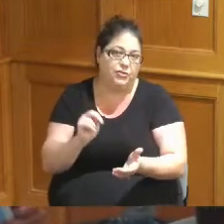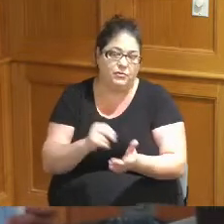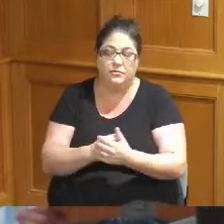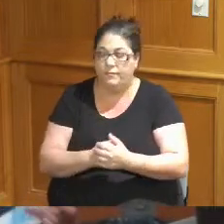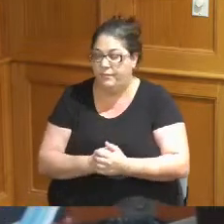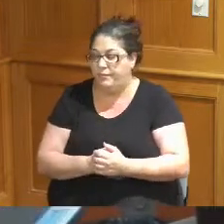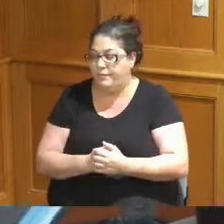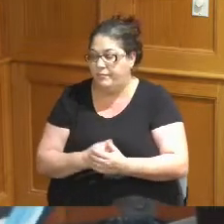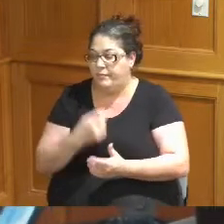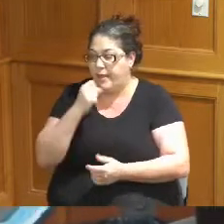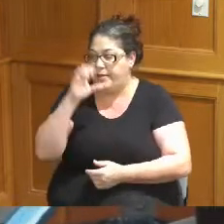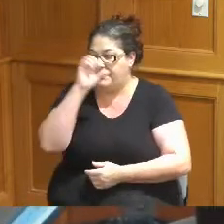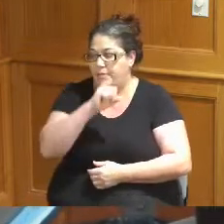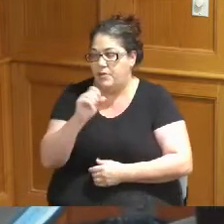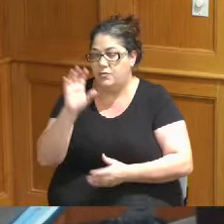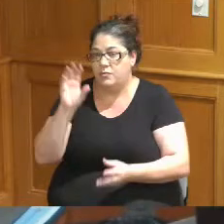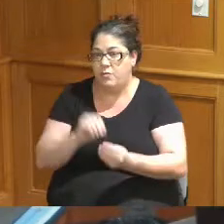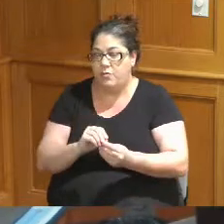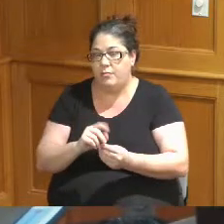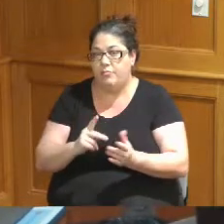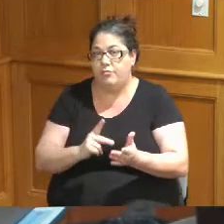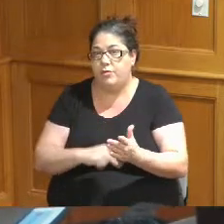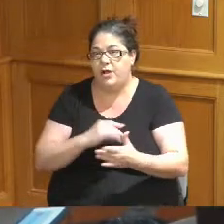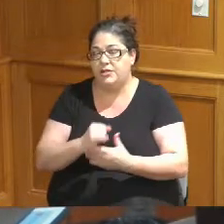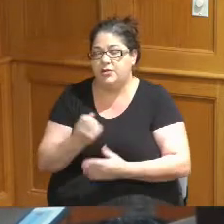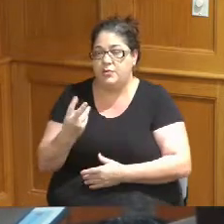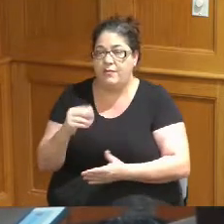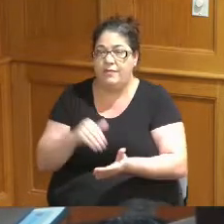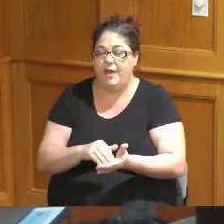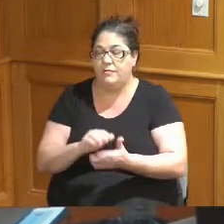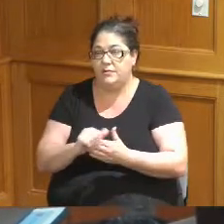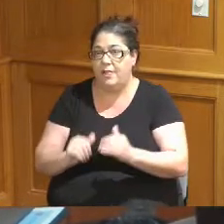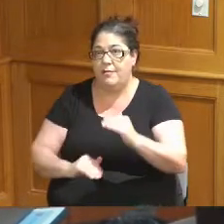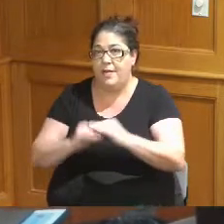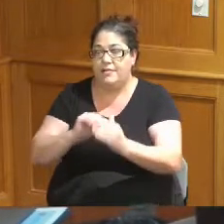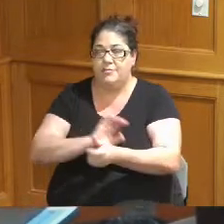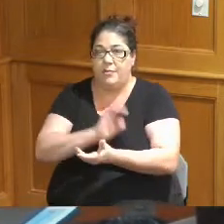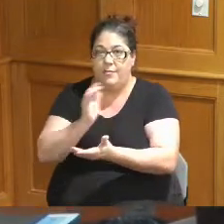total project cost the twelve thousand dollar maximum amount is anticipated to